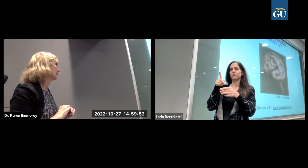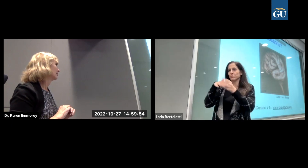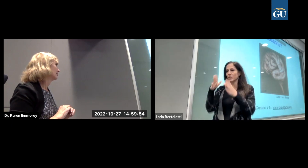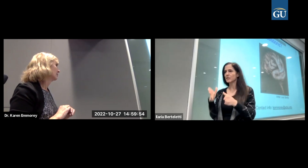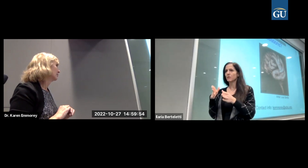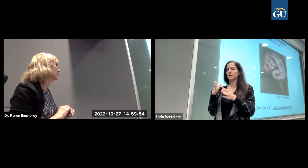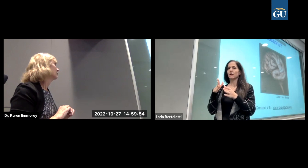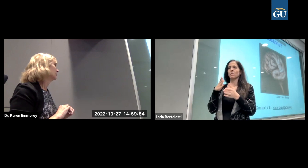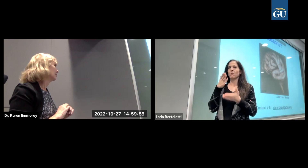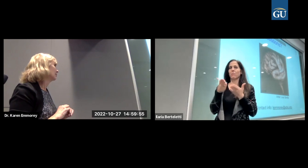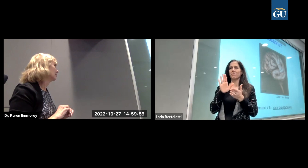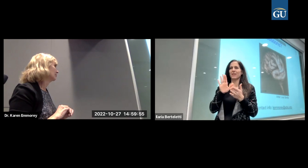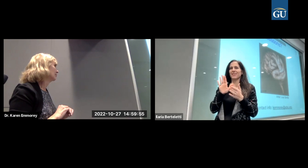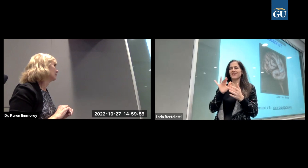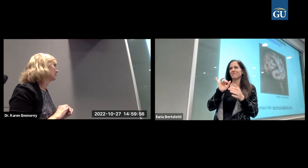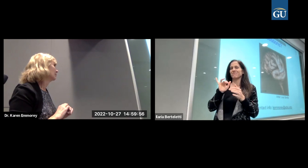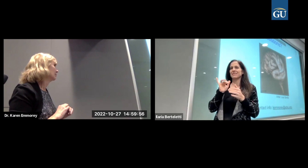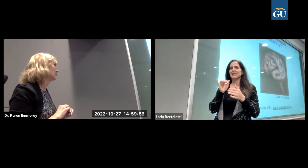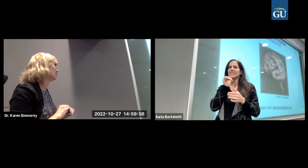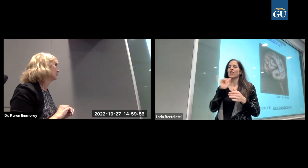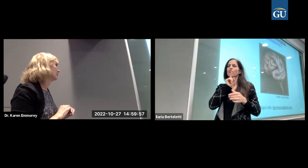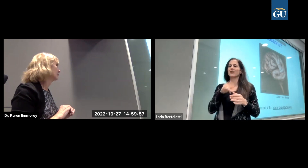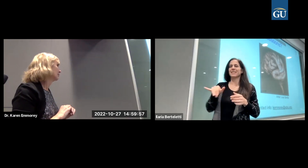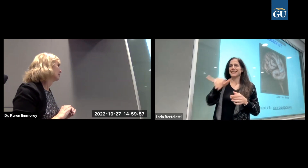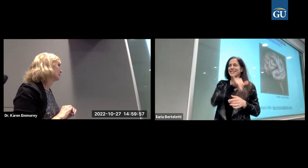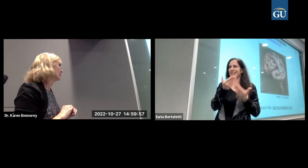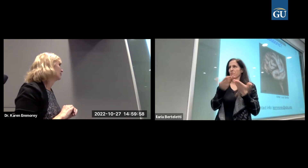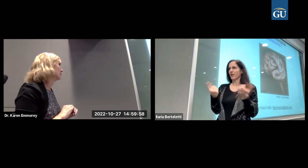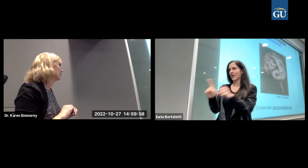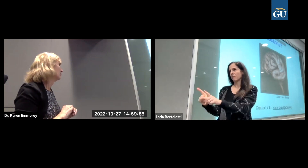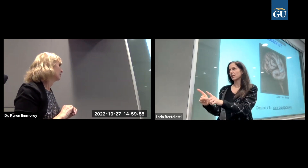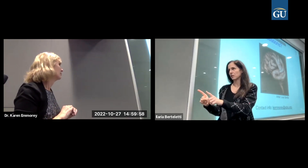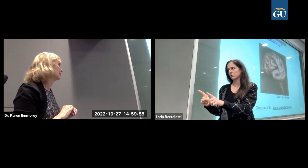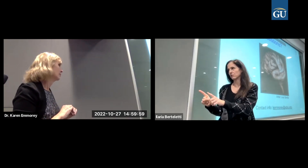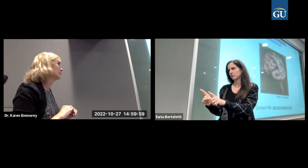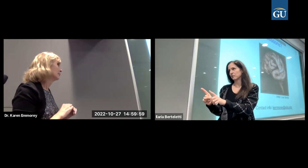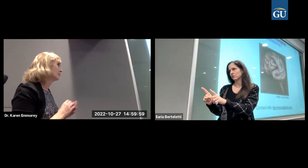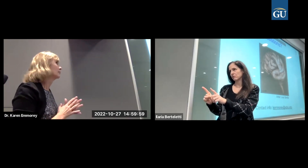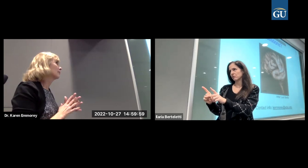So i'm not exactly sure how to answer you. But I can say two things: one: